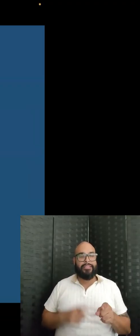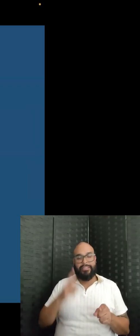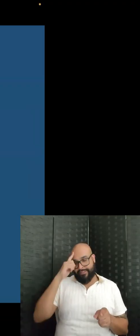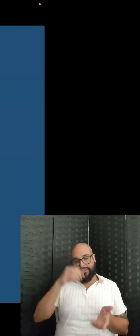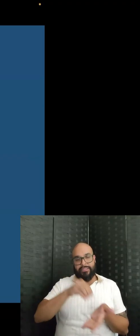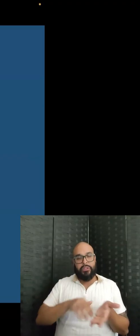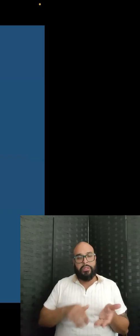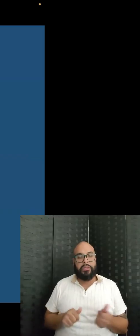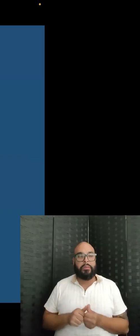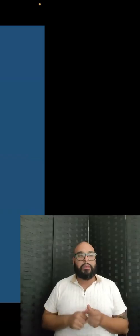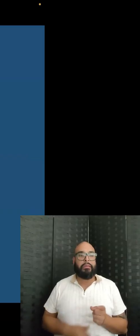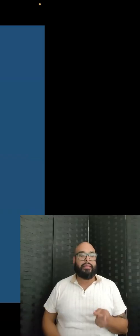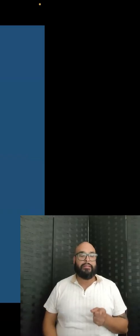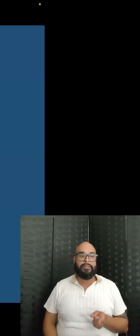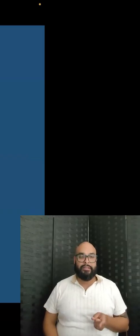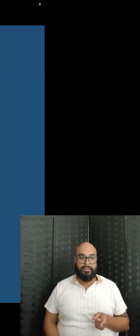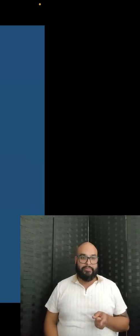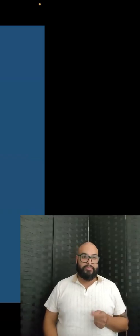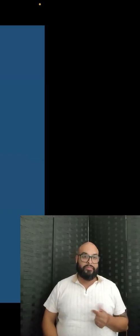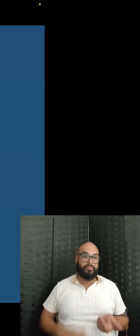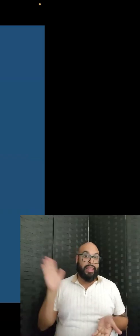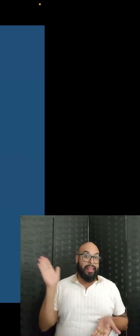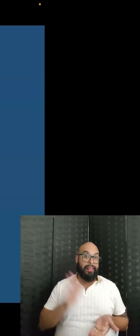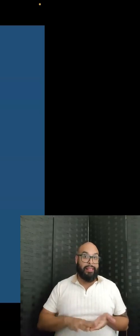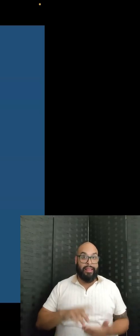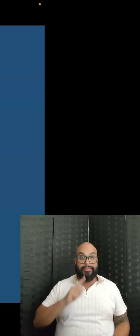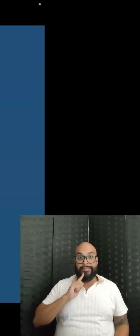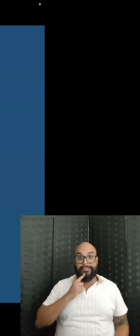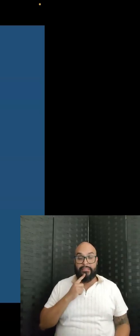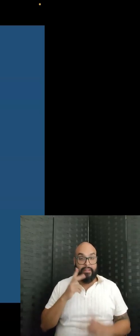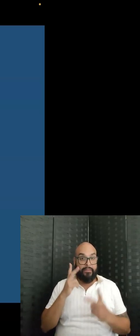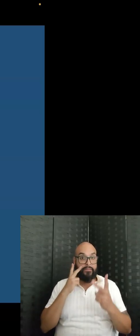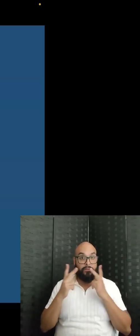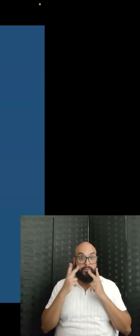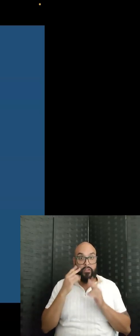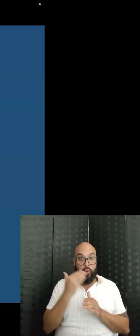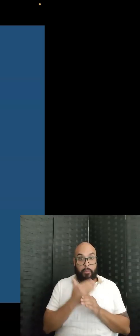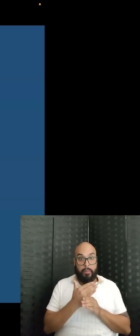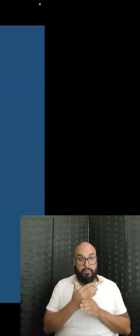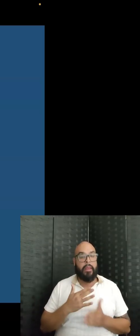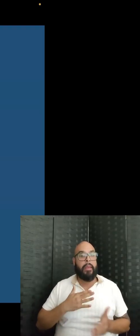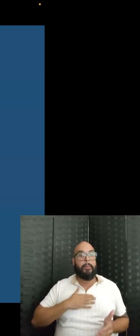a less severe visual impairment may be using. My daughter, for example, sometimes uses a handheld Ruby.